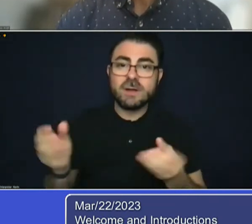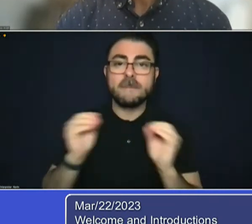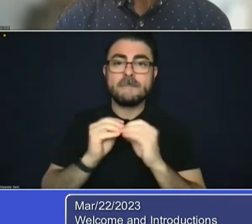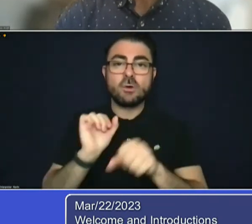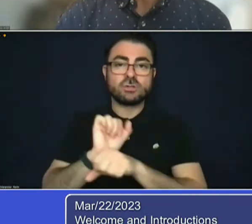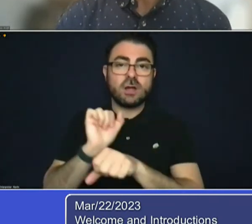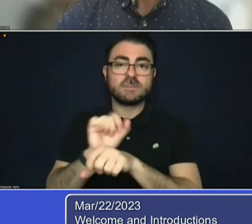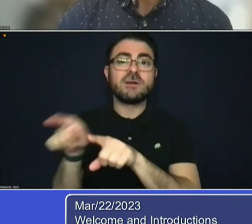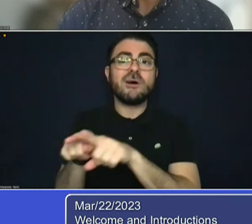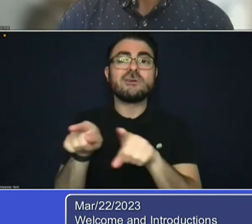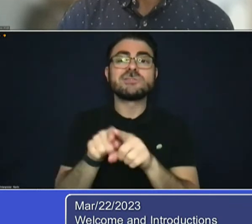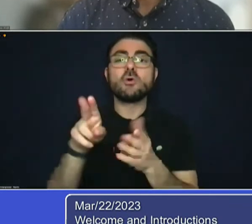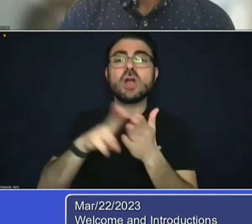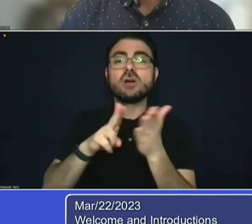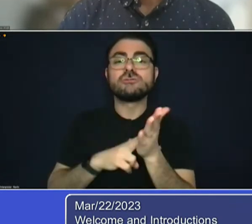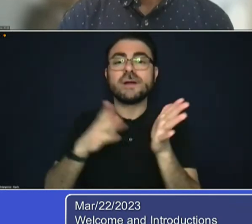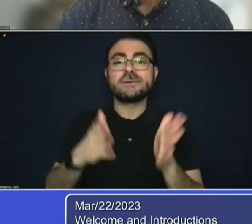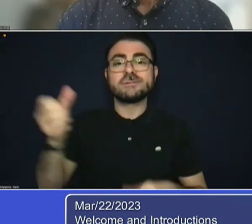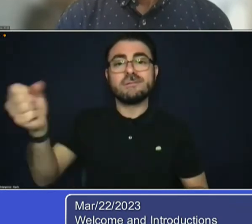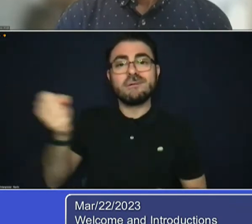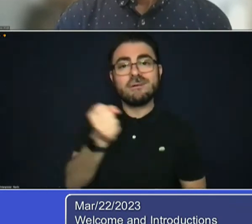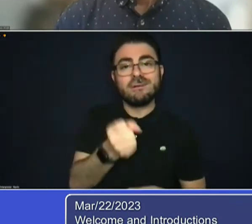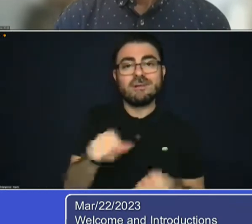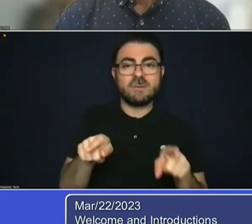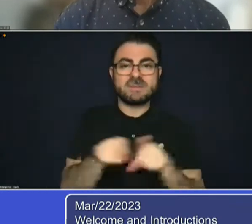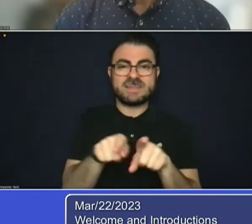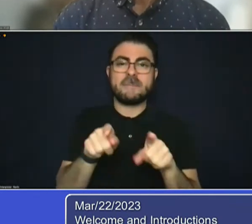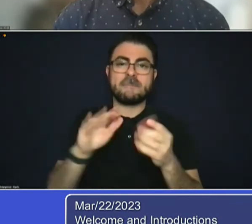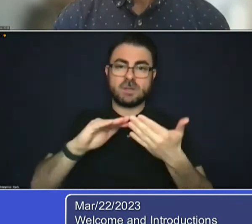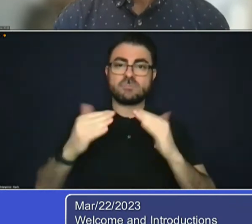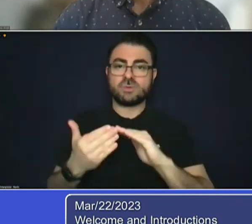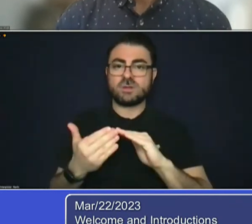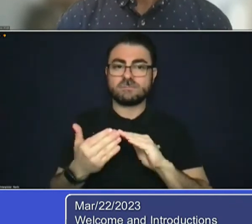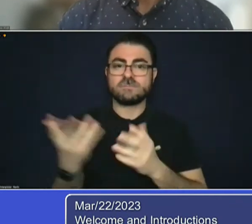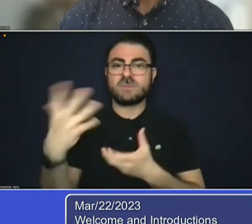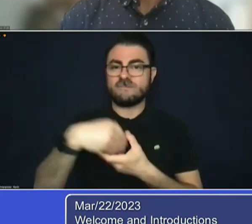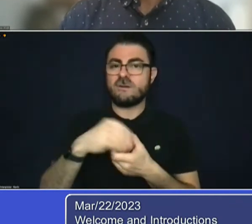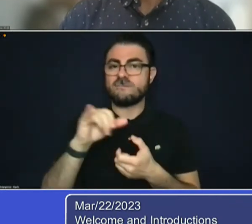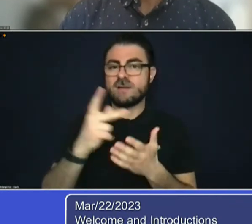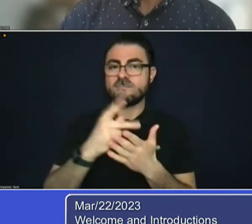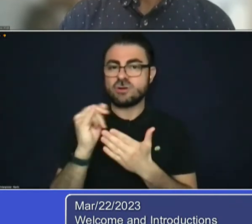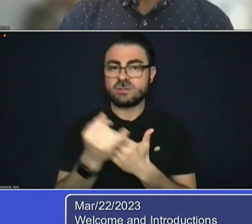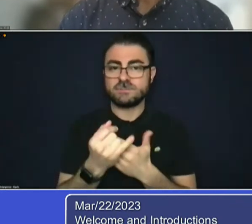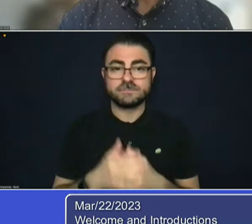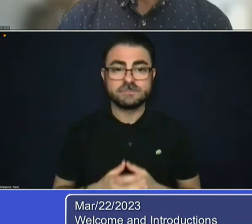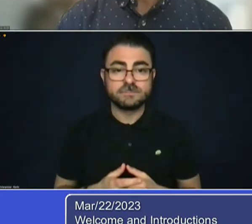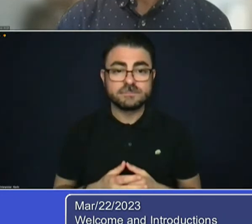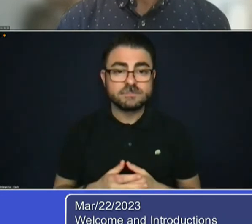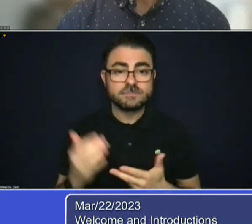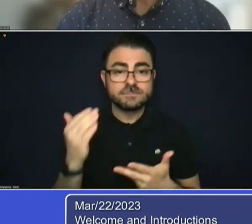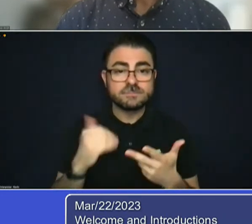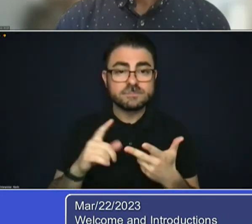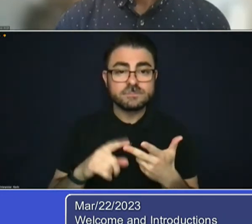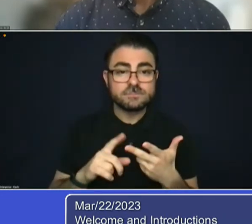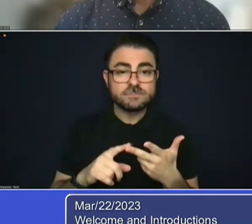BENEFITS THAT WAY, AS WELL AS MORE CONTRACTORS FROM THOSE SAME COMMUNITIES LEADING THESE